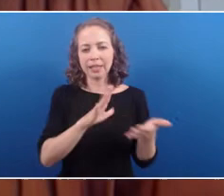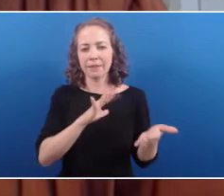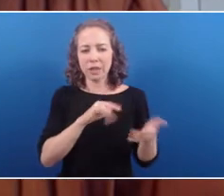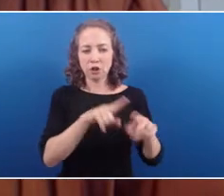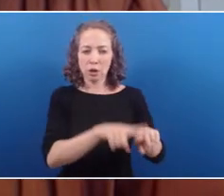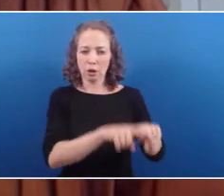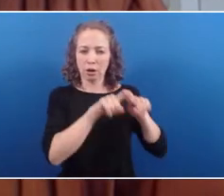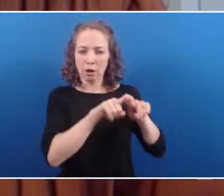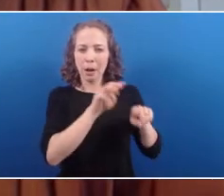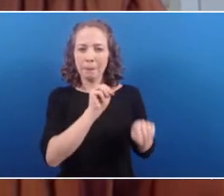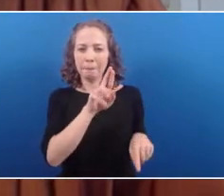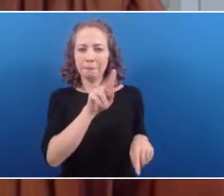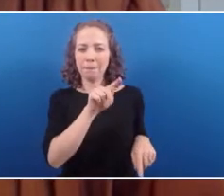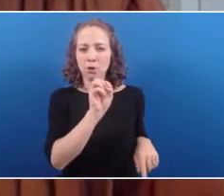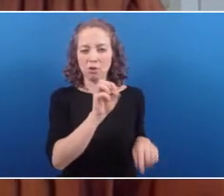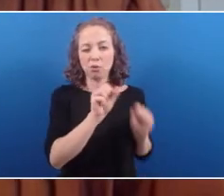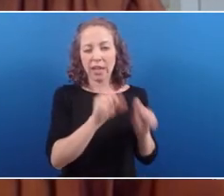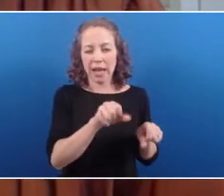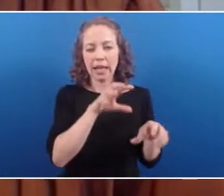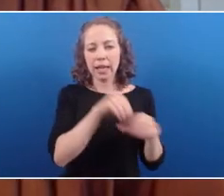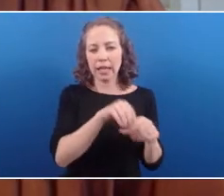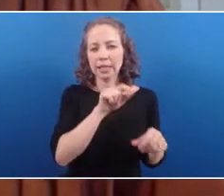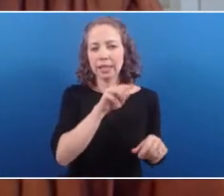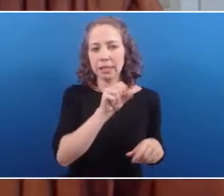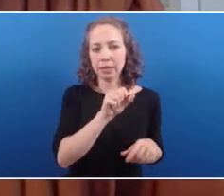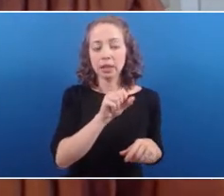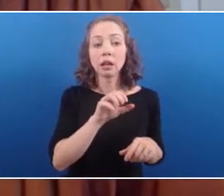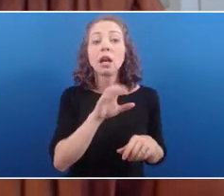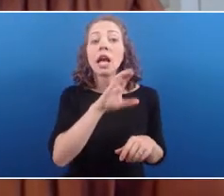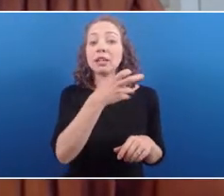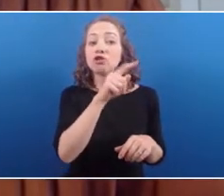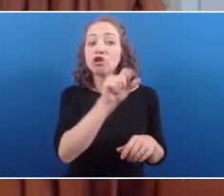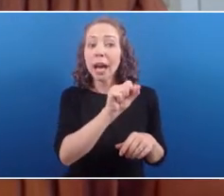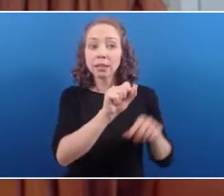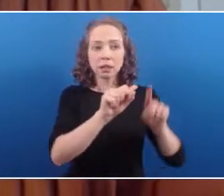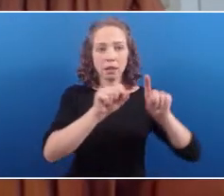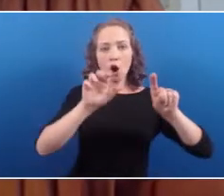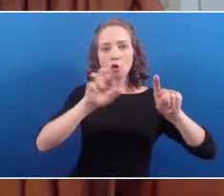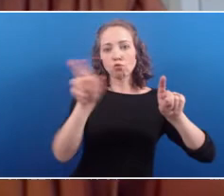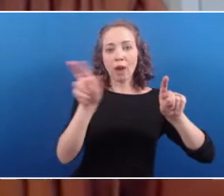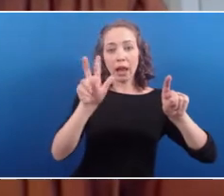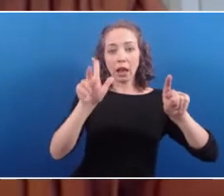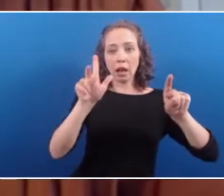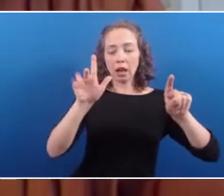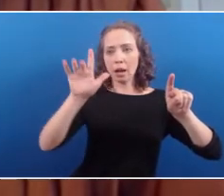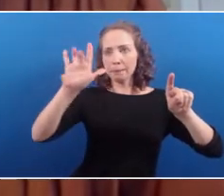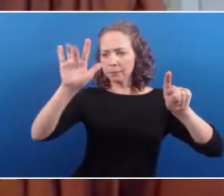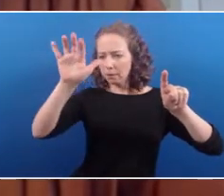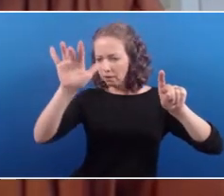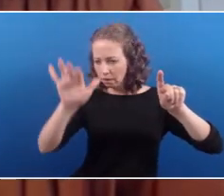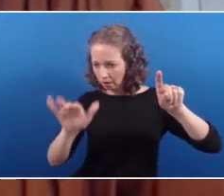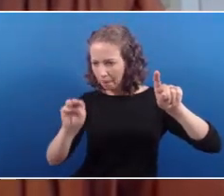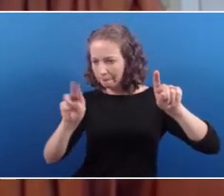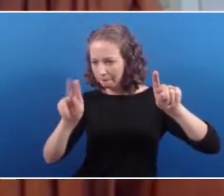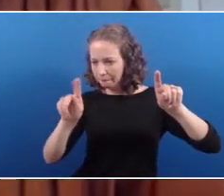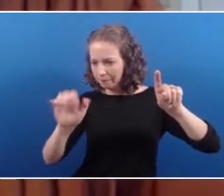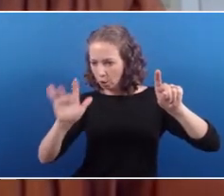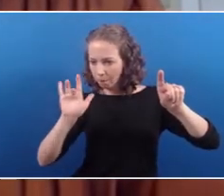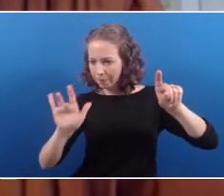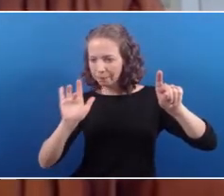So, any of your chats, you can right click on it, choose the mute option, and you are just forcing yourself to really leave that meeting.